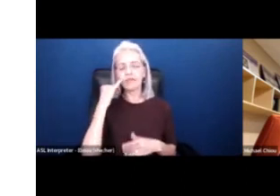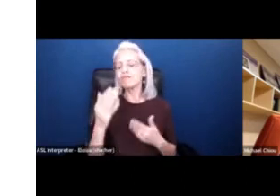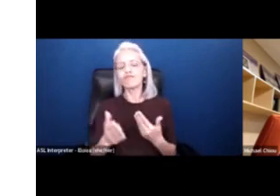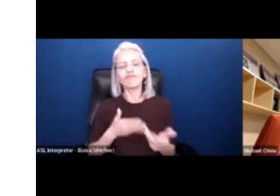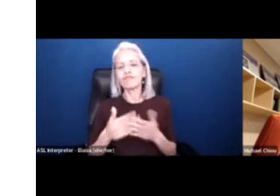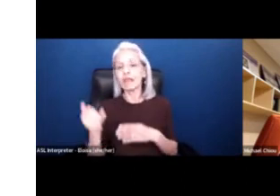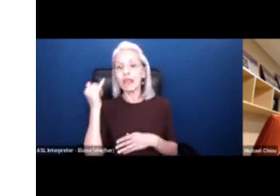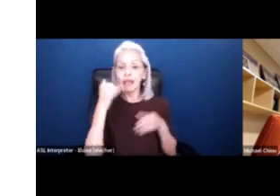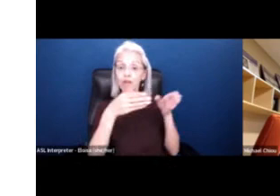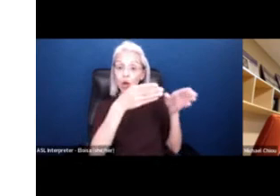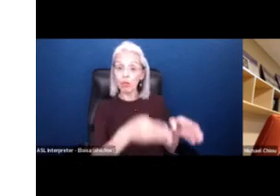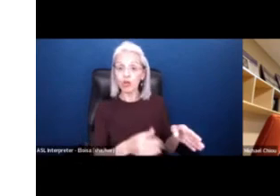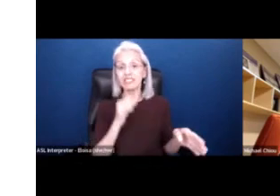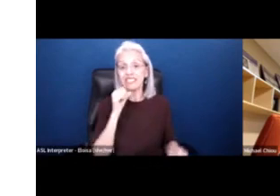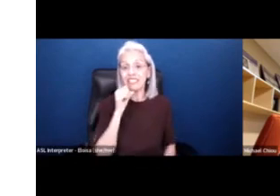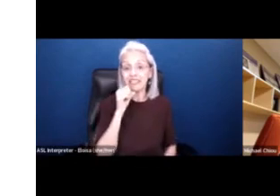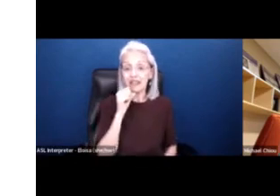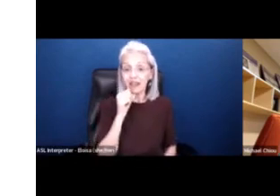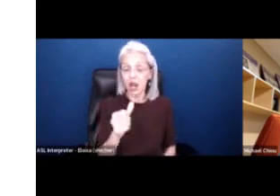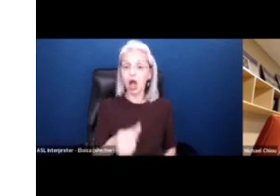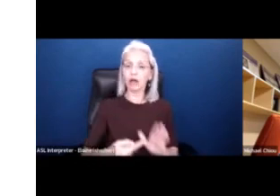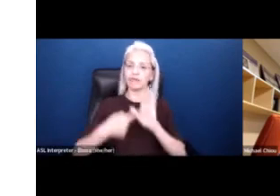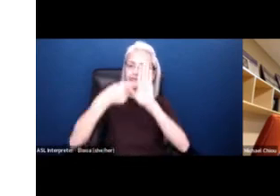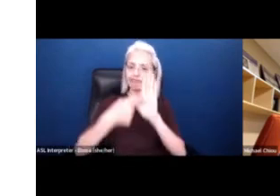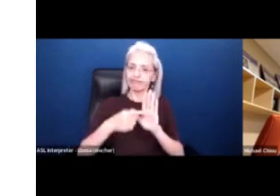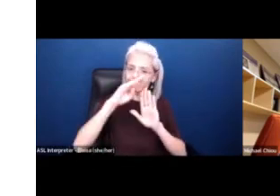person does not present with all of the symptoms of a specific